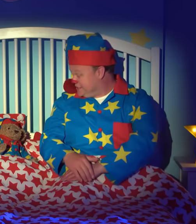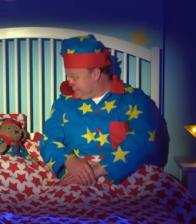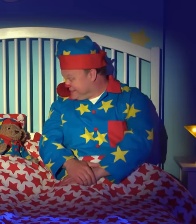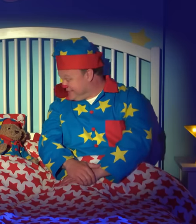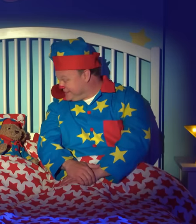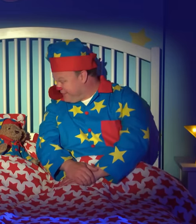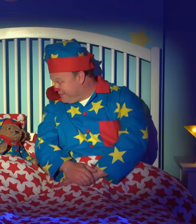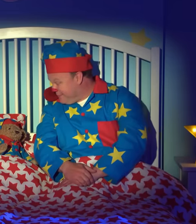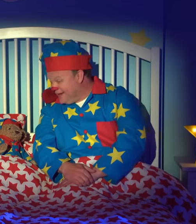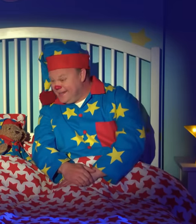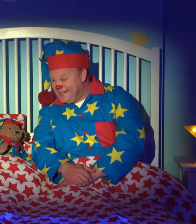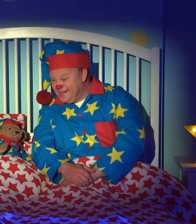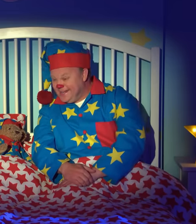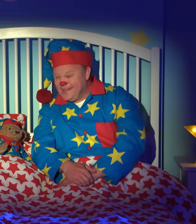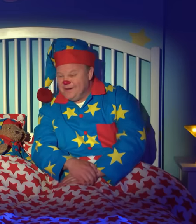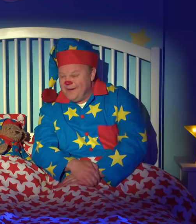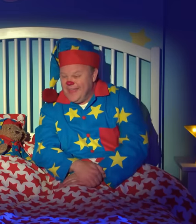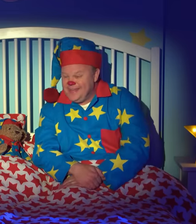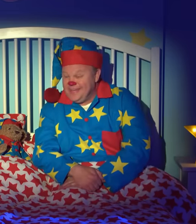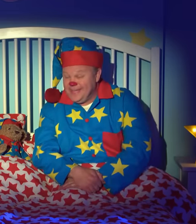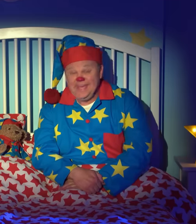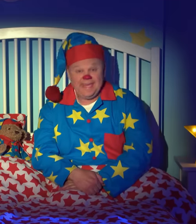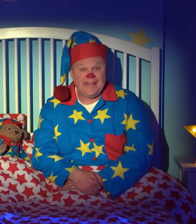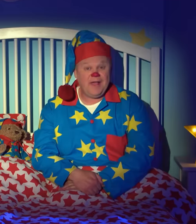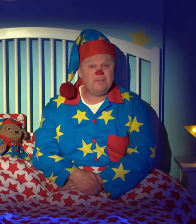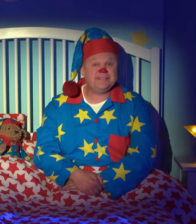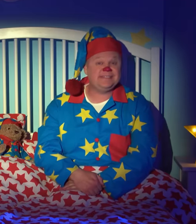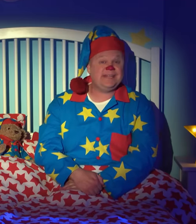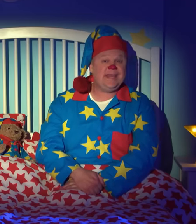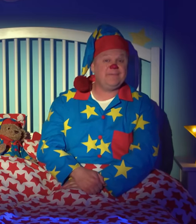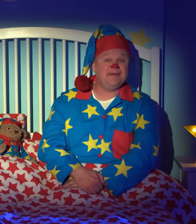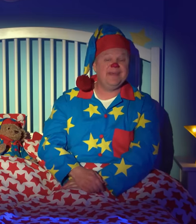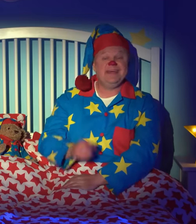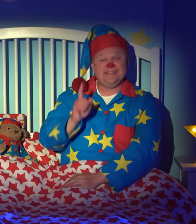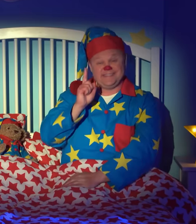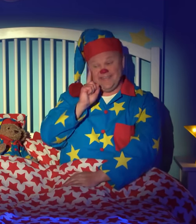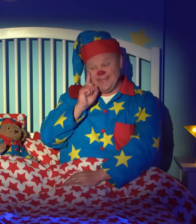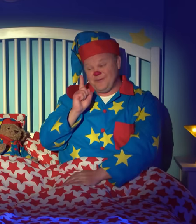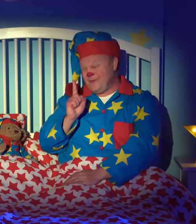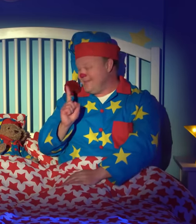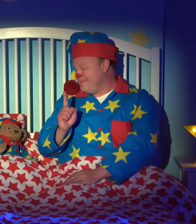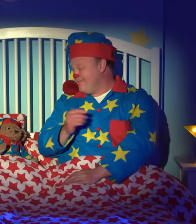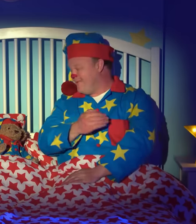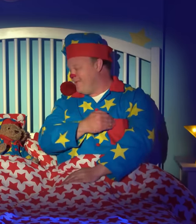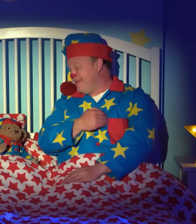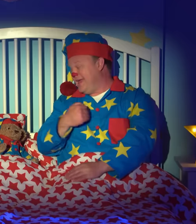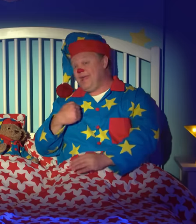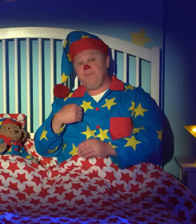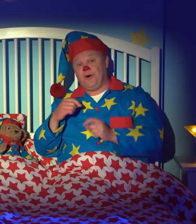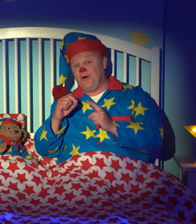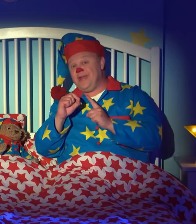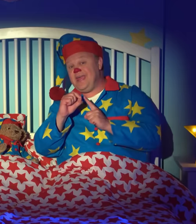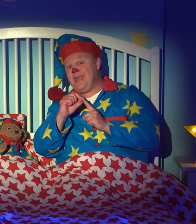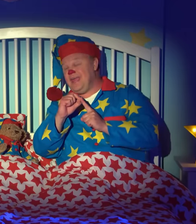shall we sing a song everyone come on then it'll help us to sleep see you in the morning paulie